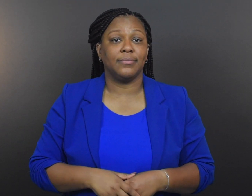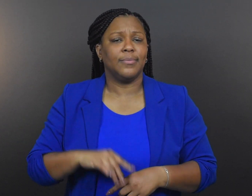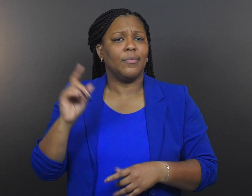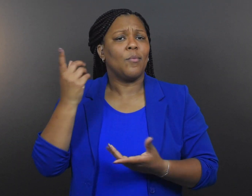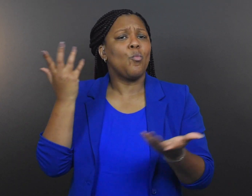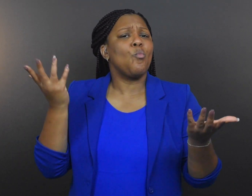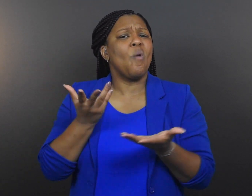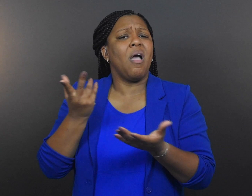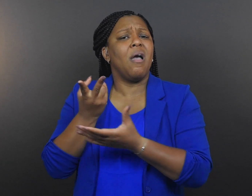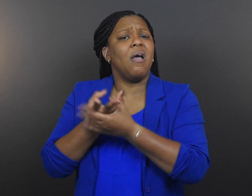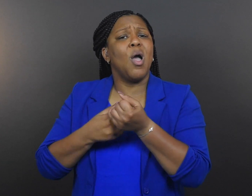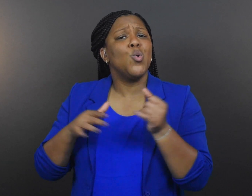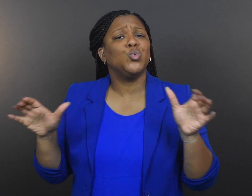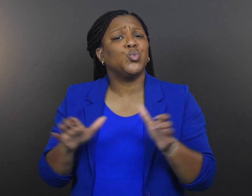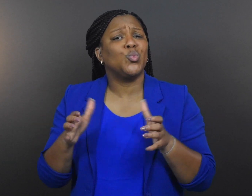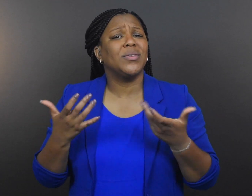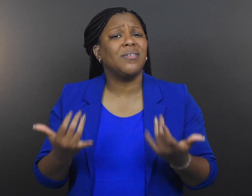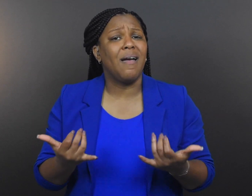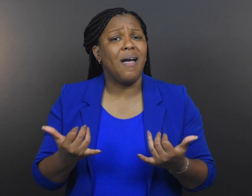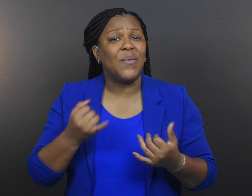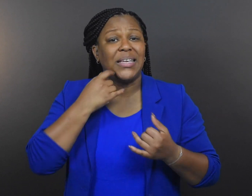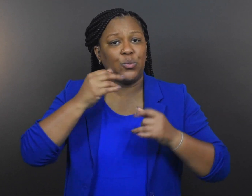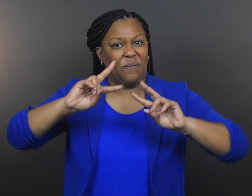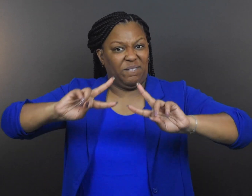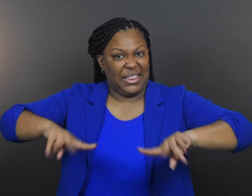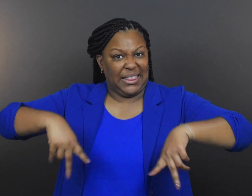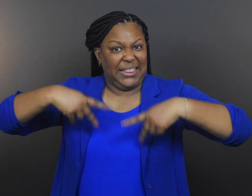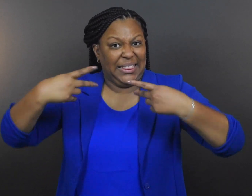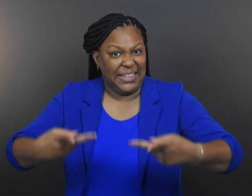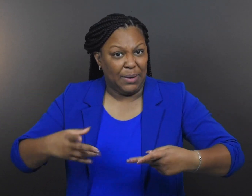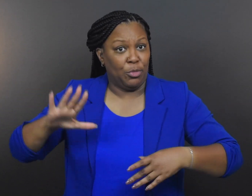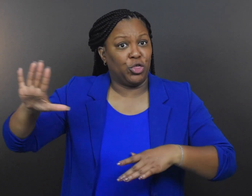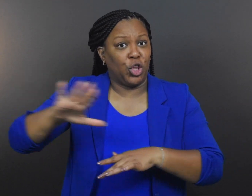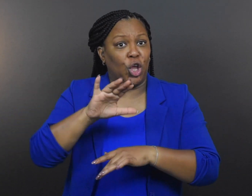What they’re doing now is the flip side to their previous work—starting